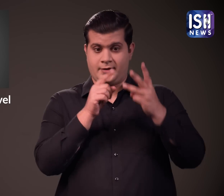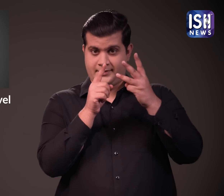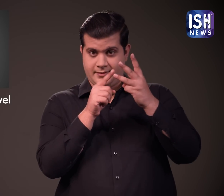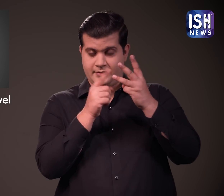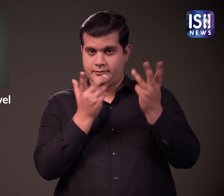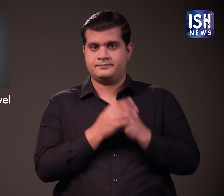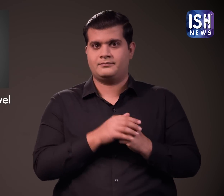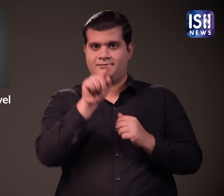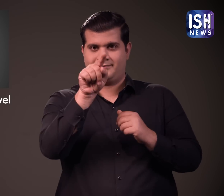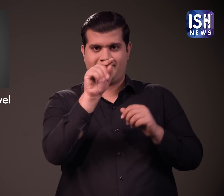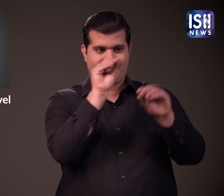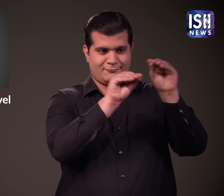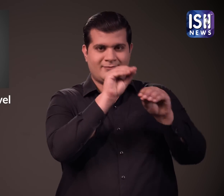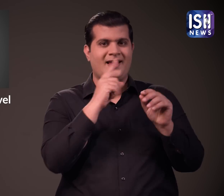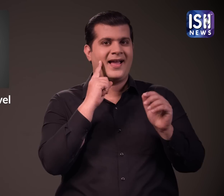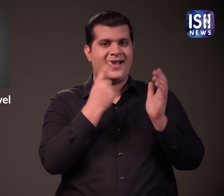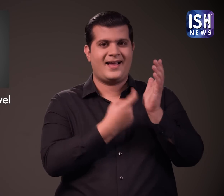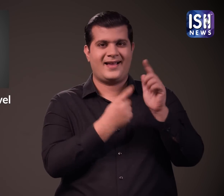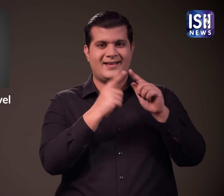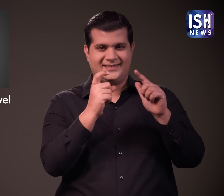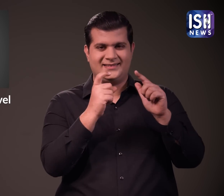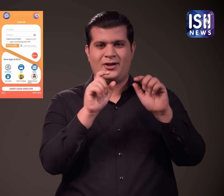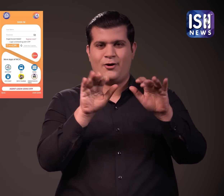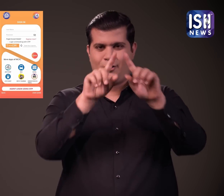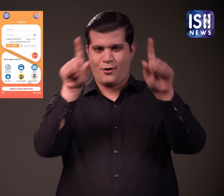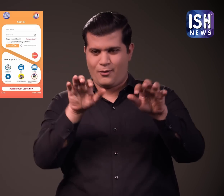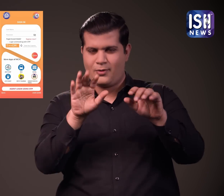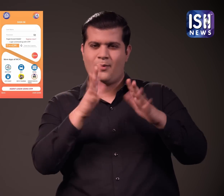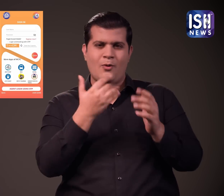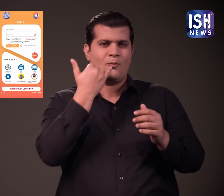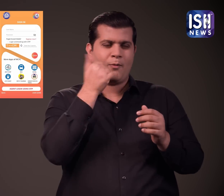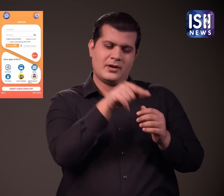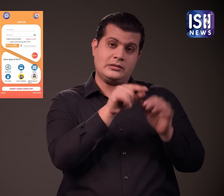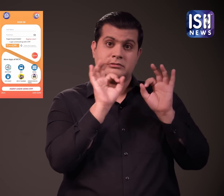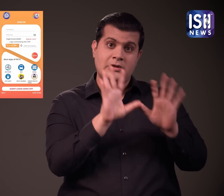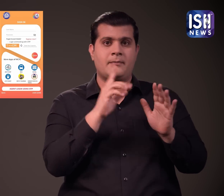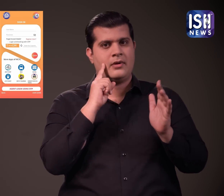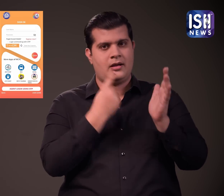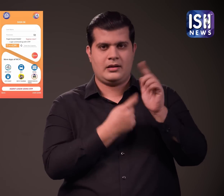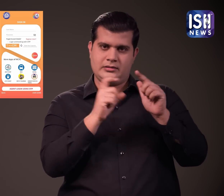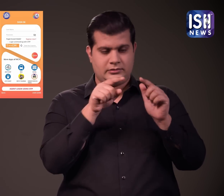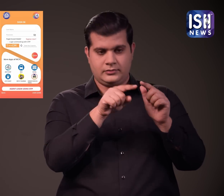(1.3) When you are booking online train tickets through IRCTC on computer or your phone,